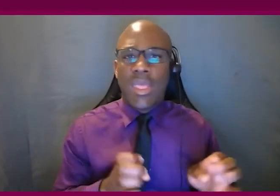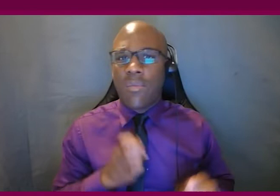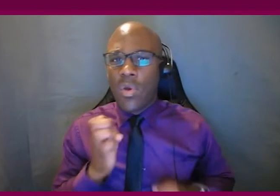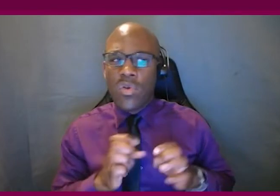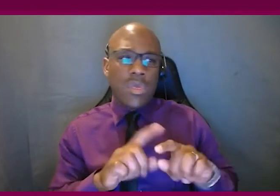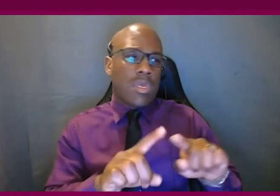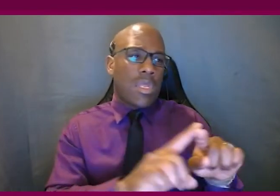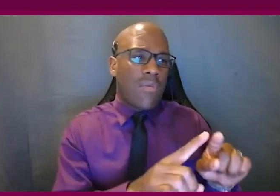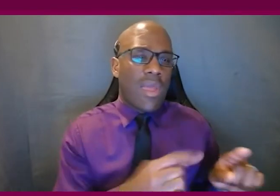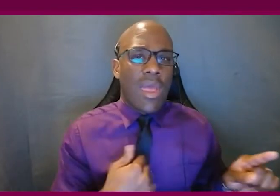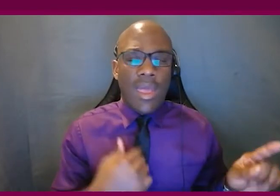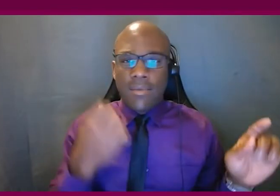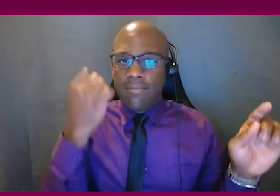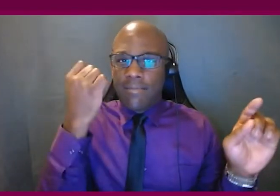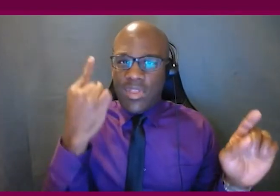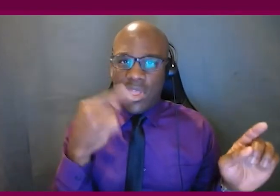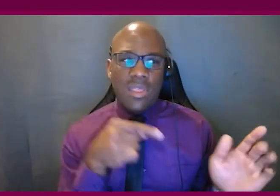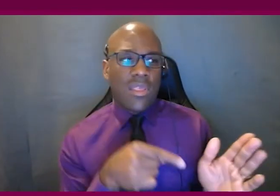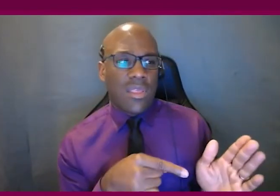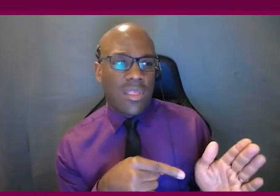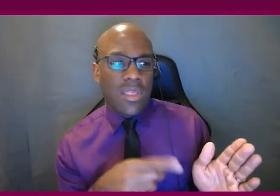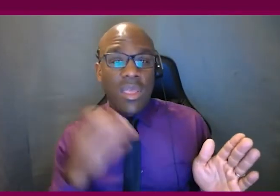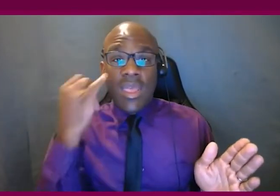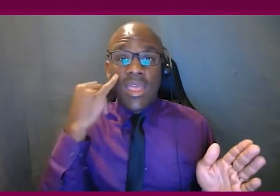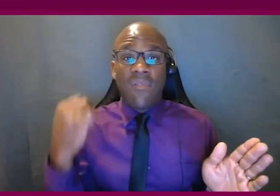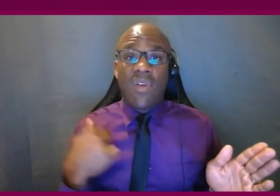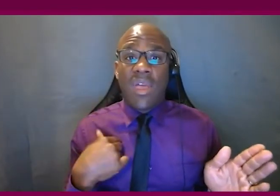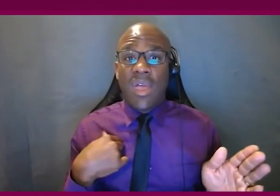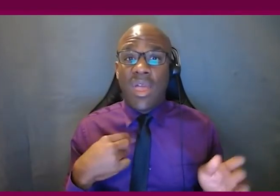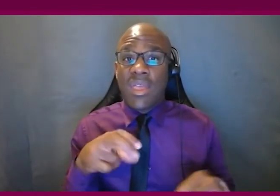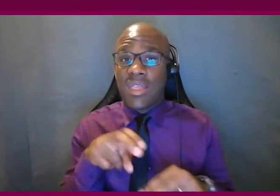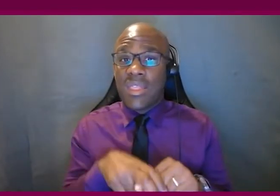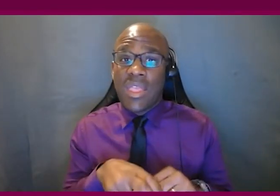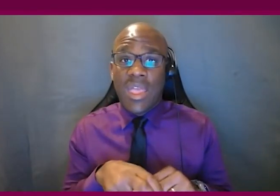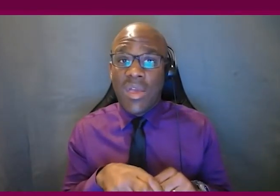if I did so in a creative way, might have resonated," but it's just so much more powerful